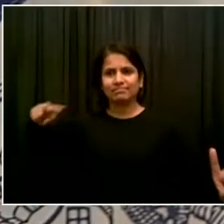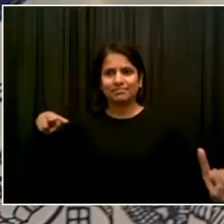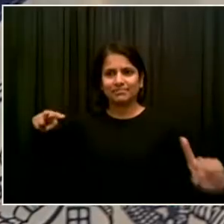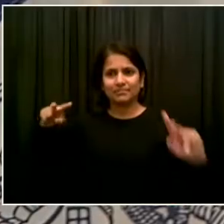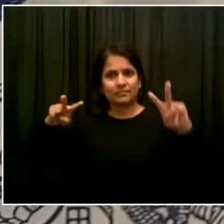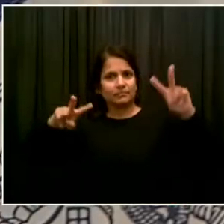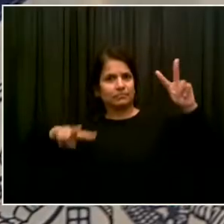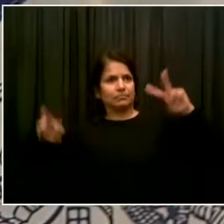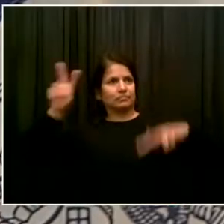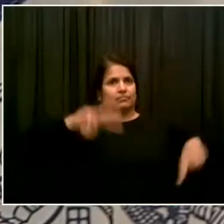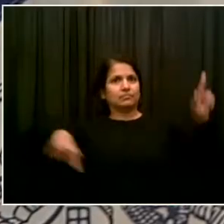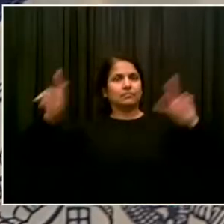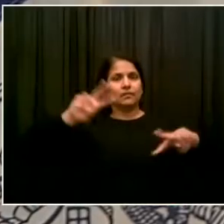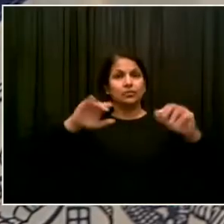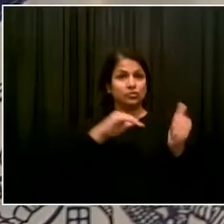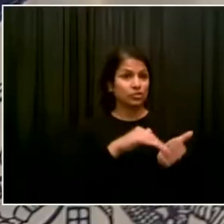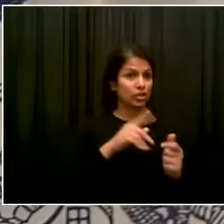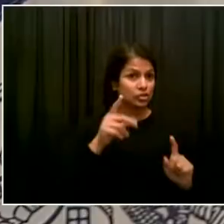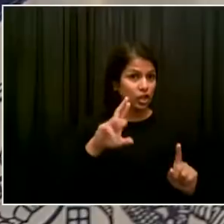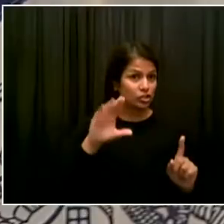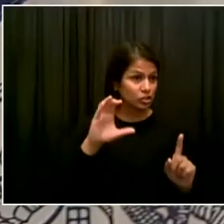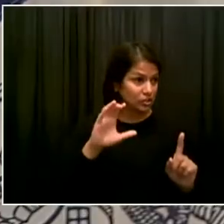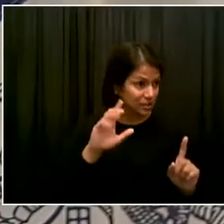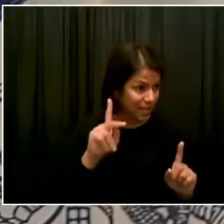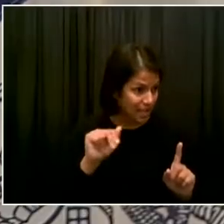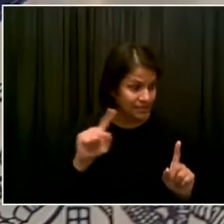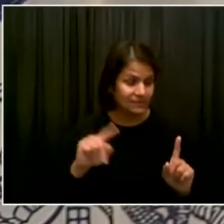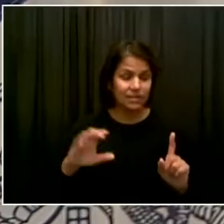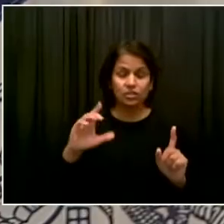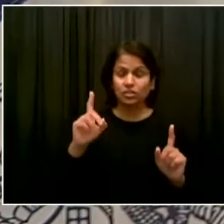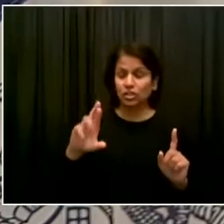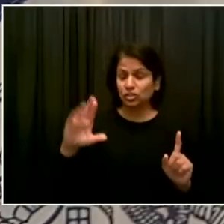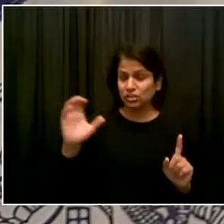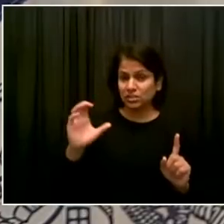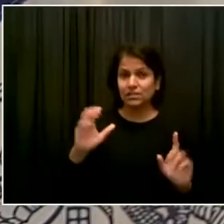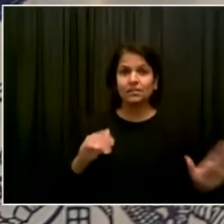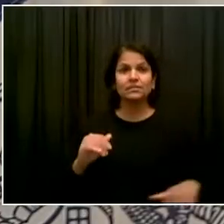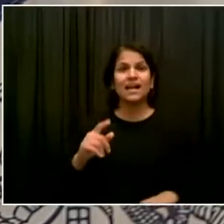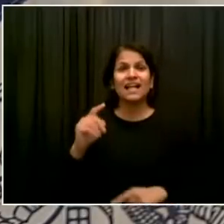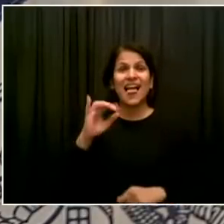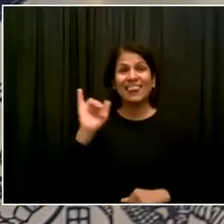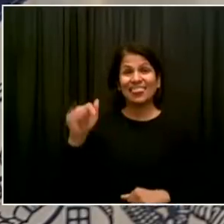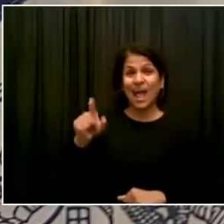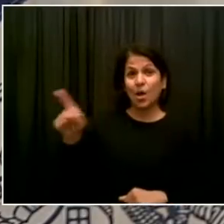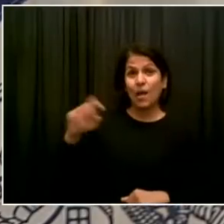THANK YOU, VERY HELPFUL BIG PICTURE ESQUTION, I'M GOING TO START